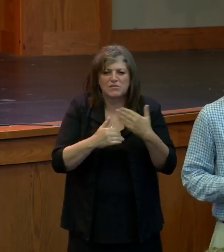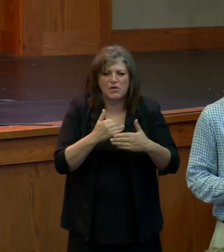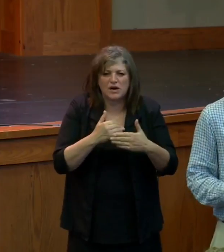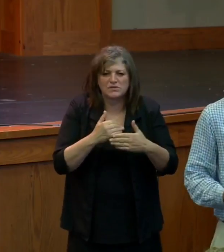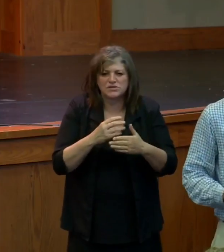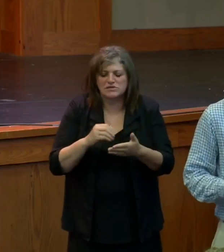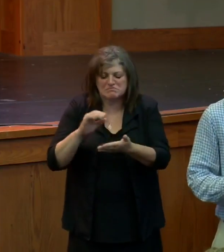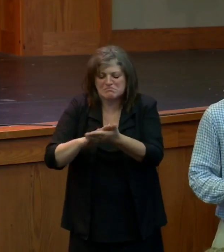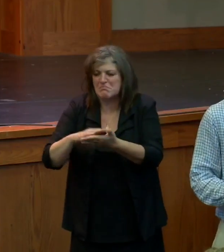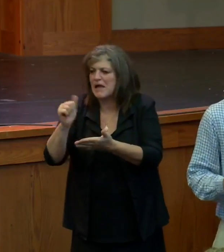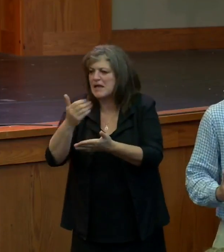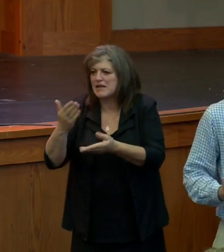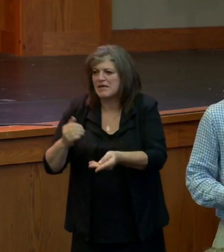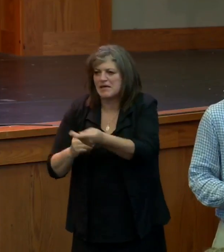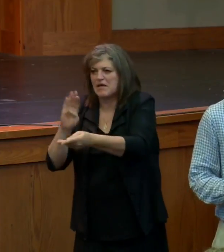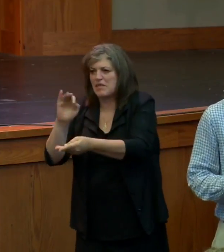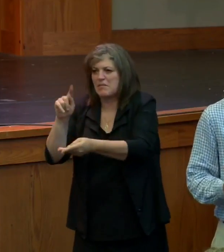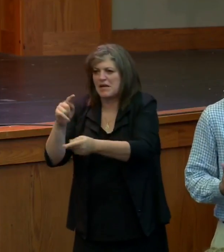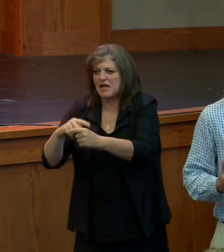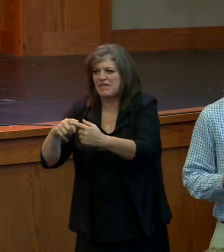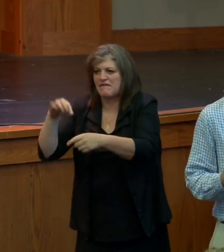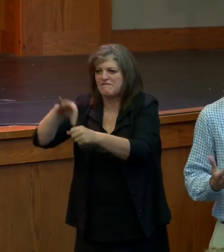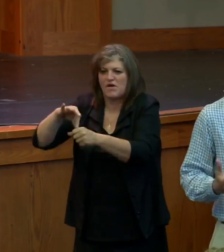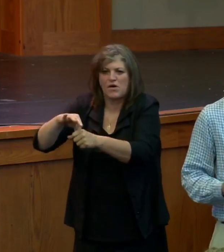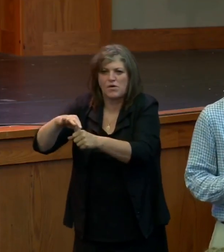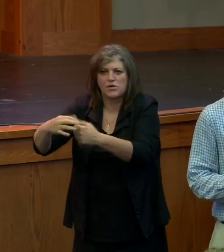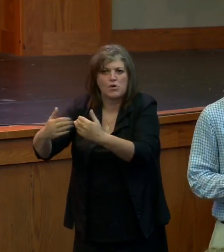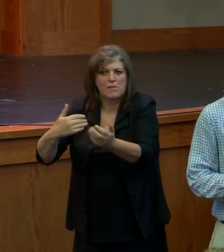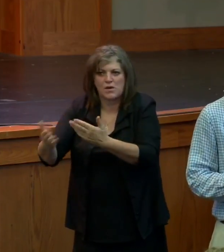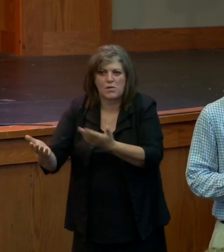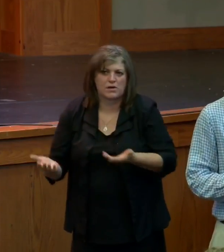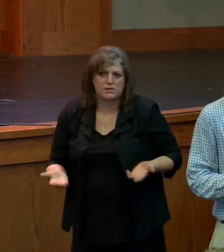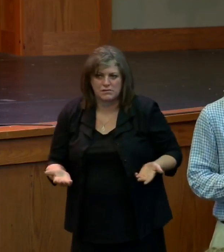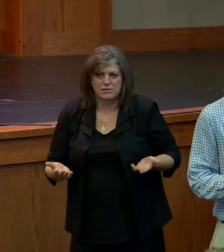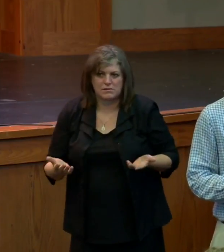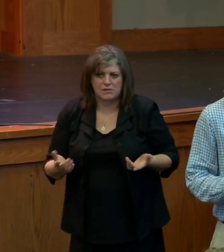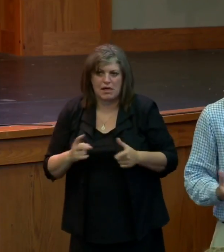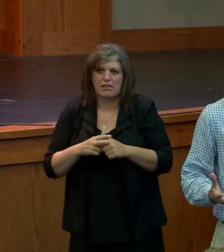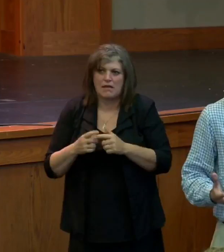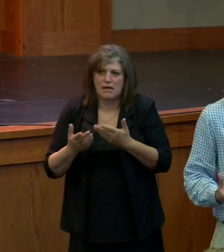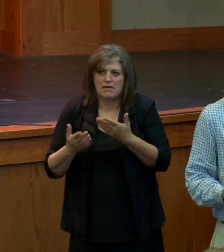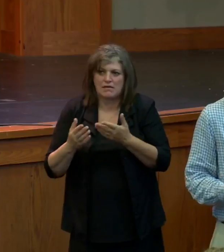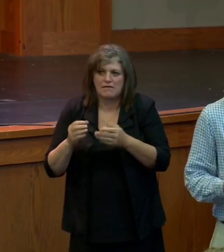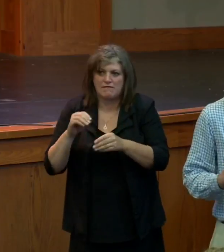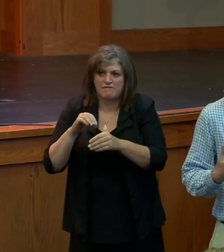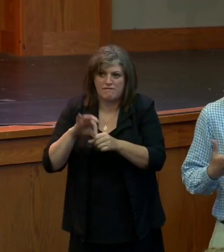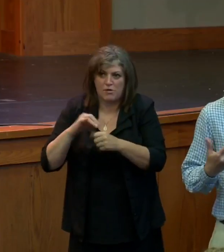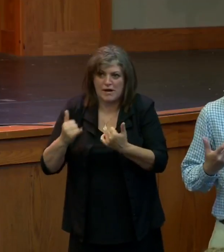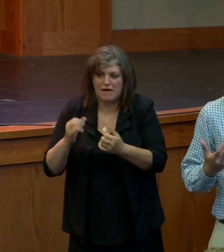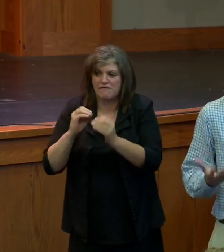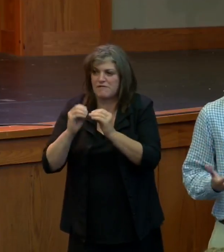SOMETHING, ANYTHING ON THE BALLOT AND VOTE FOR IT NO MATTER WHAT IT IS AND MAYBE WE CAN FIX IT LATER.